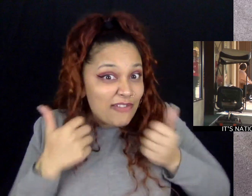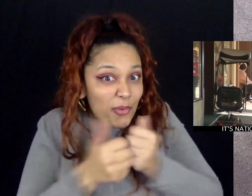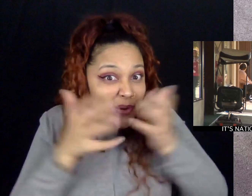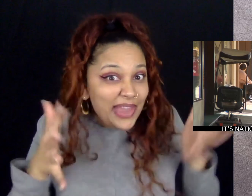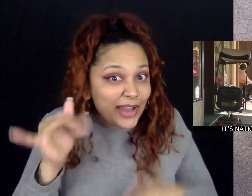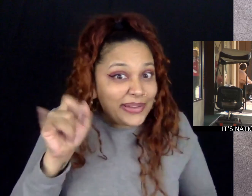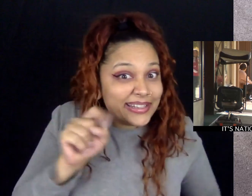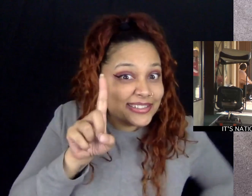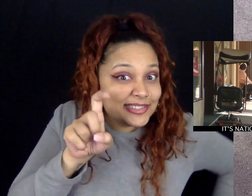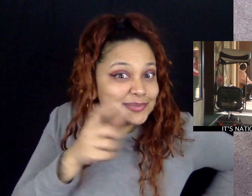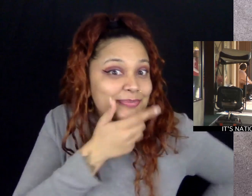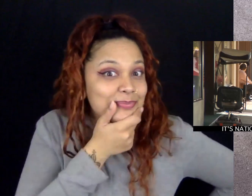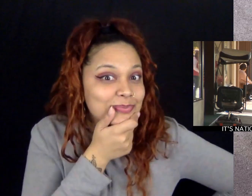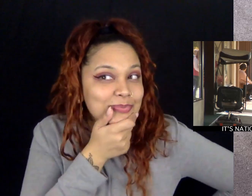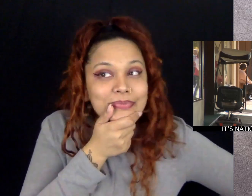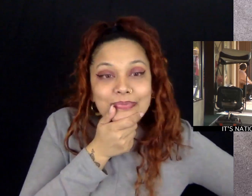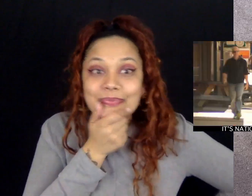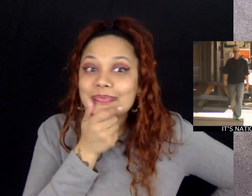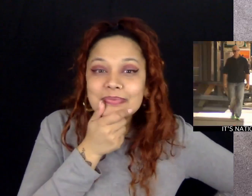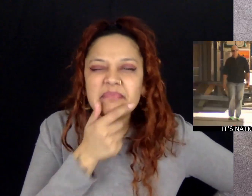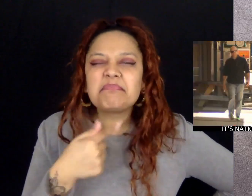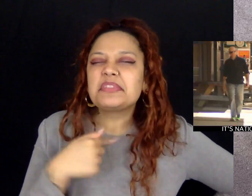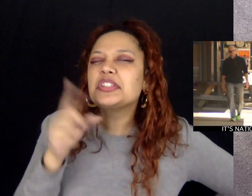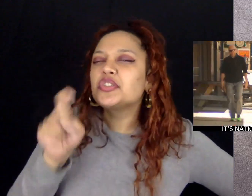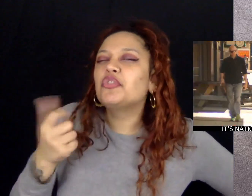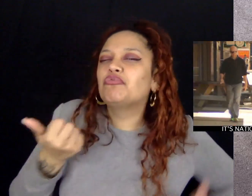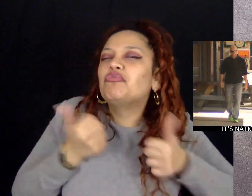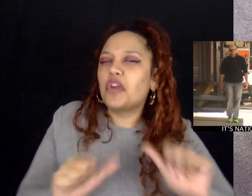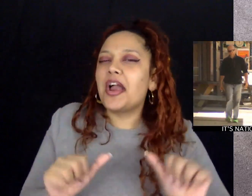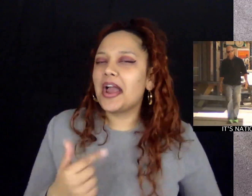you think you can survive without it I think I'm gonna give it a try